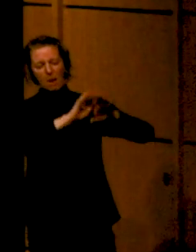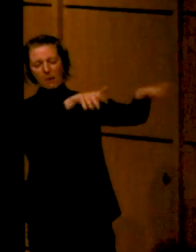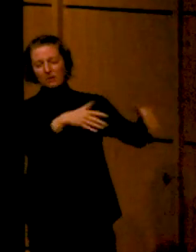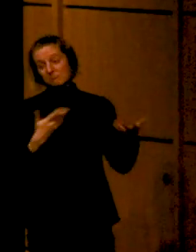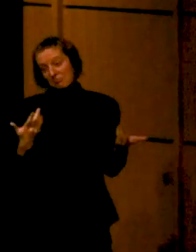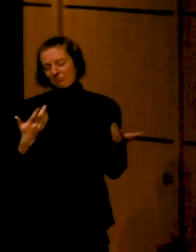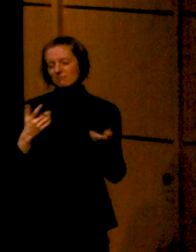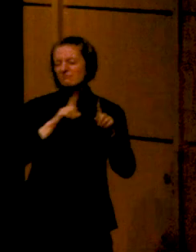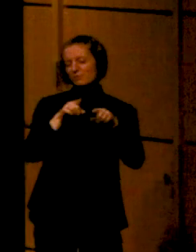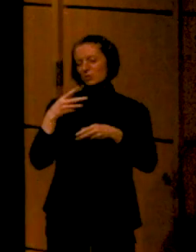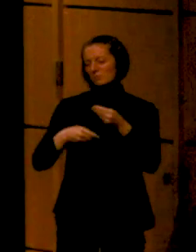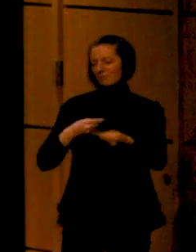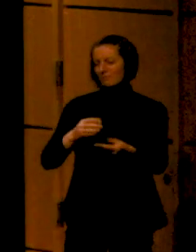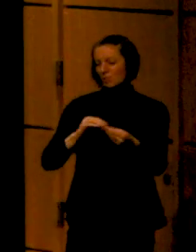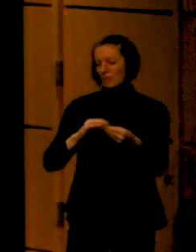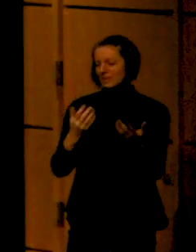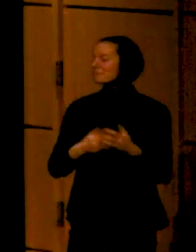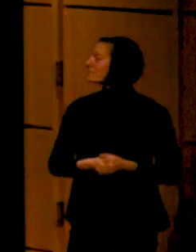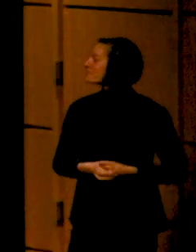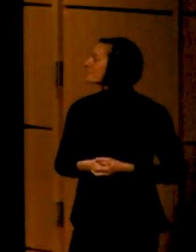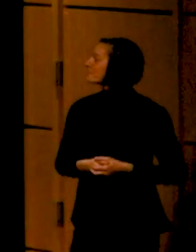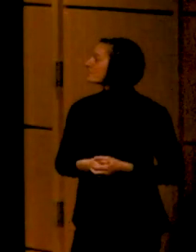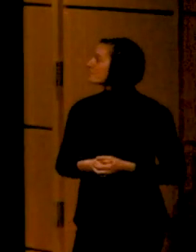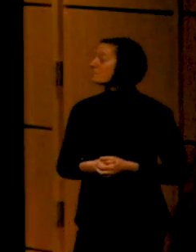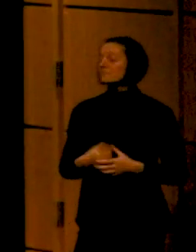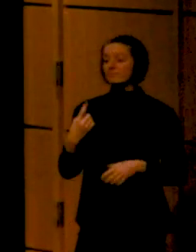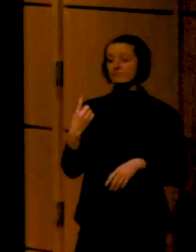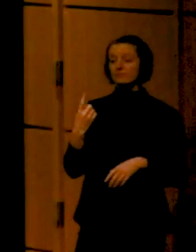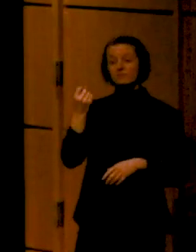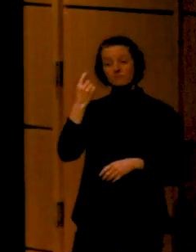The one thing that Native Americans didn't do was depict Mount St. Helens.